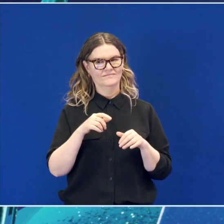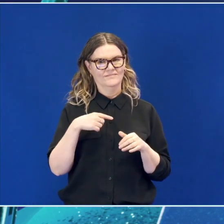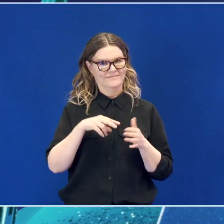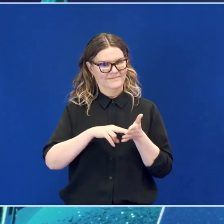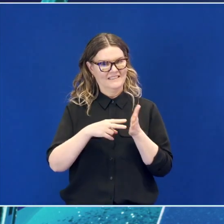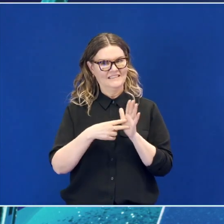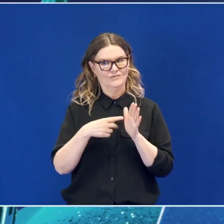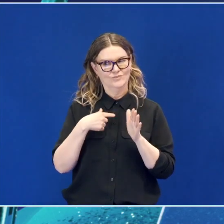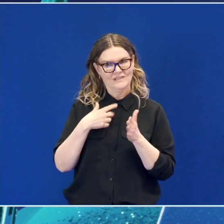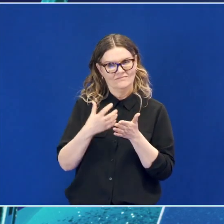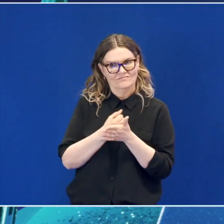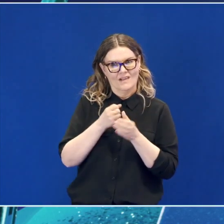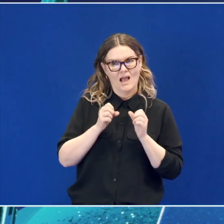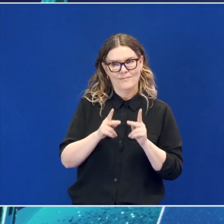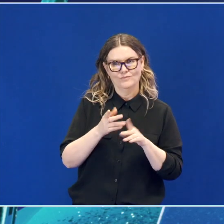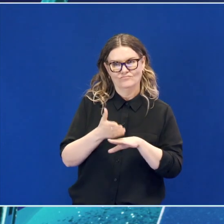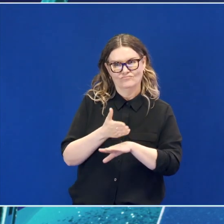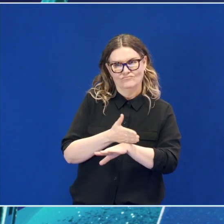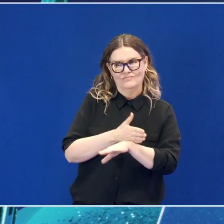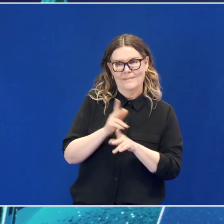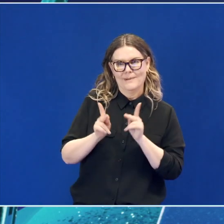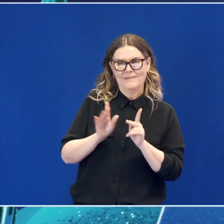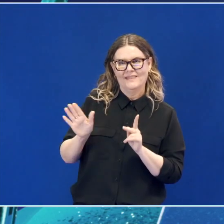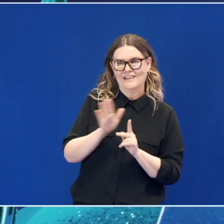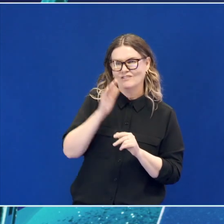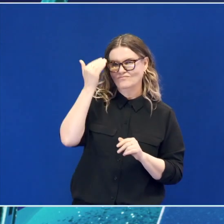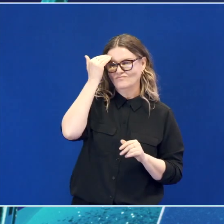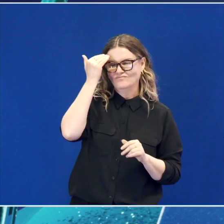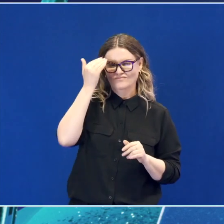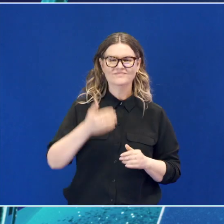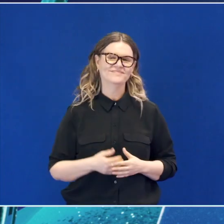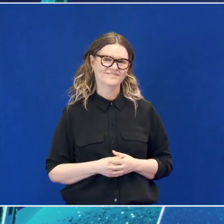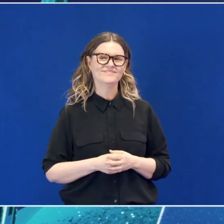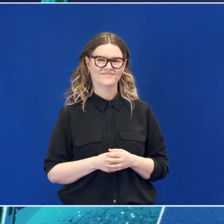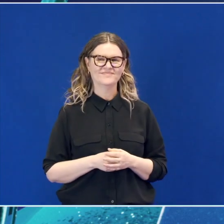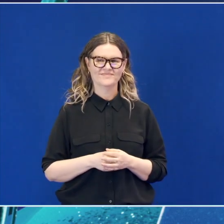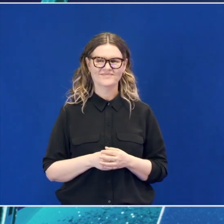together with the pragmatic programmer put out a study.